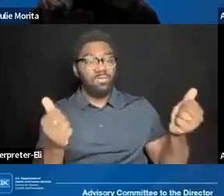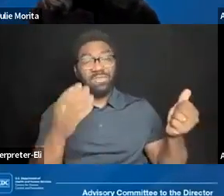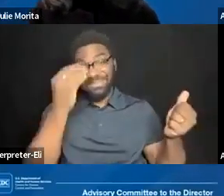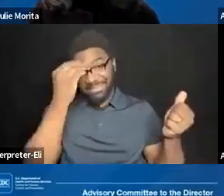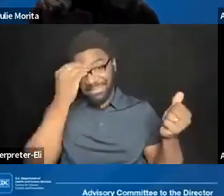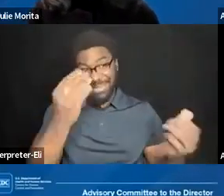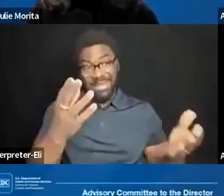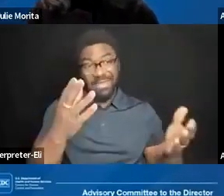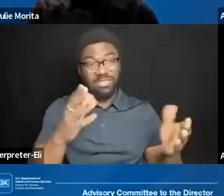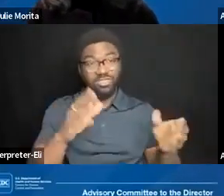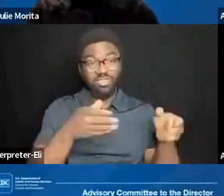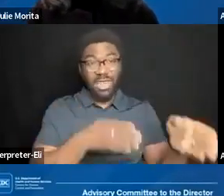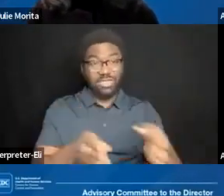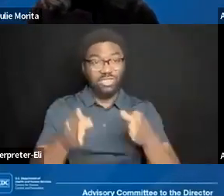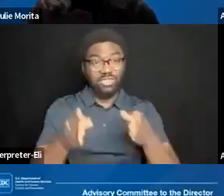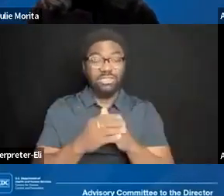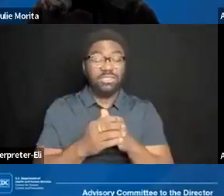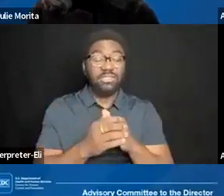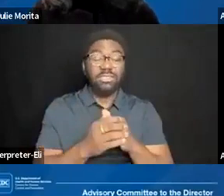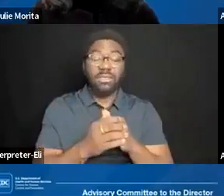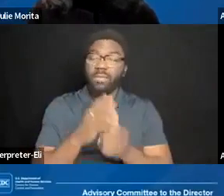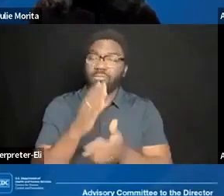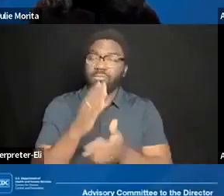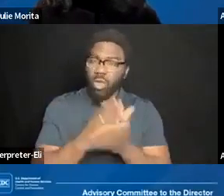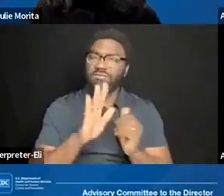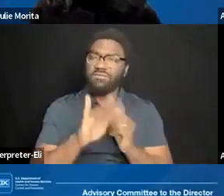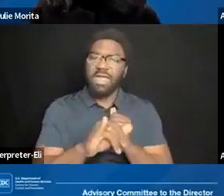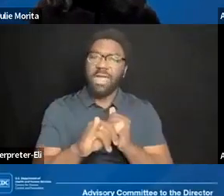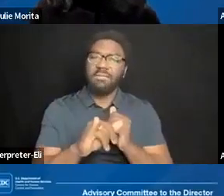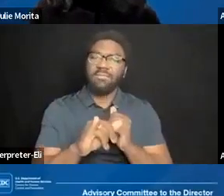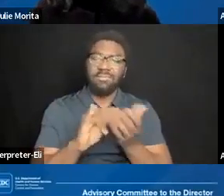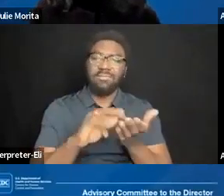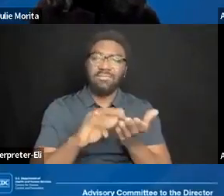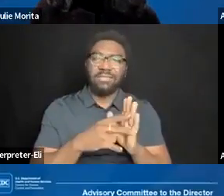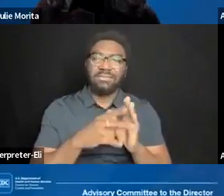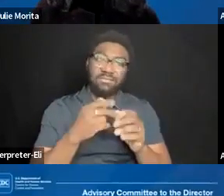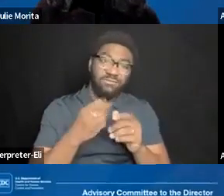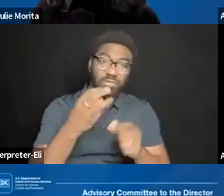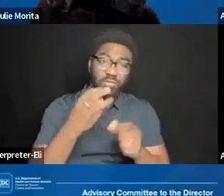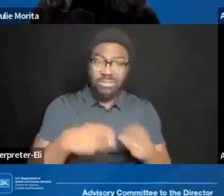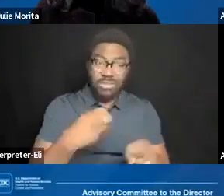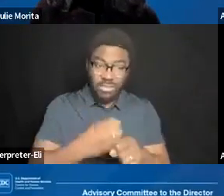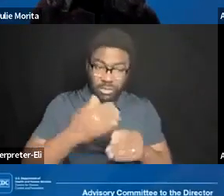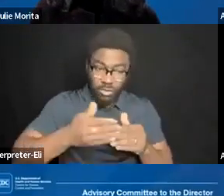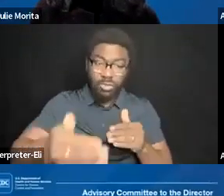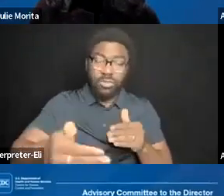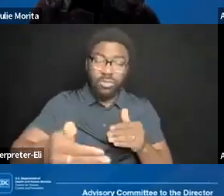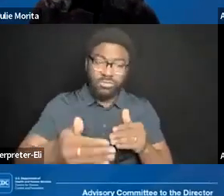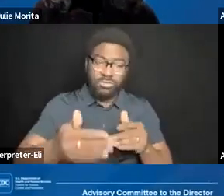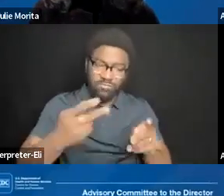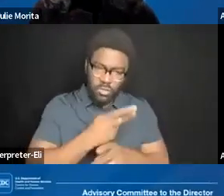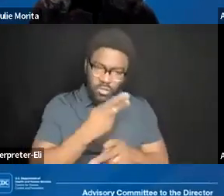to outline the priority work for the next couple of years, recognizing that the funds as well as the bandwidth as far